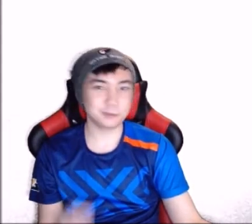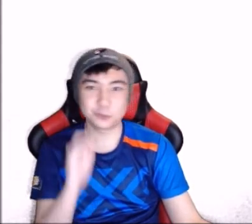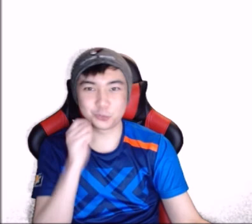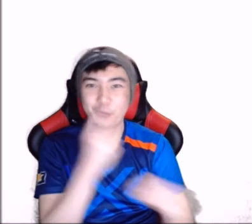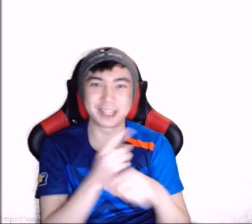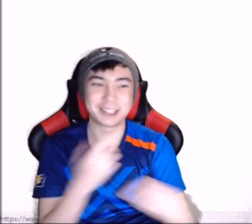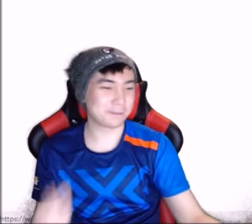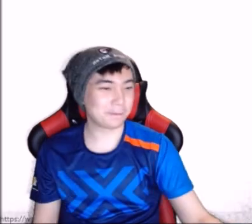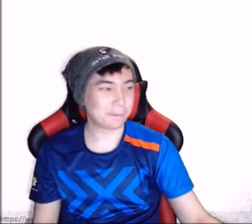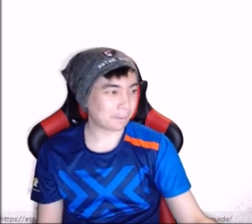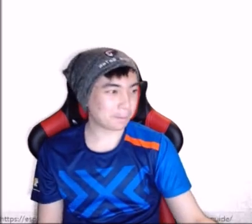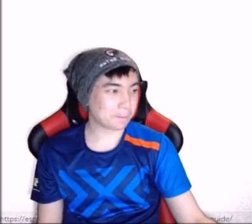Cool, right?